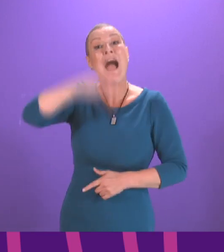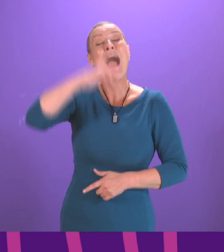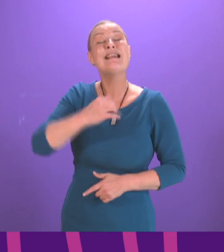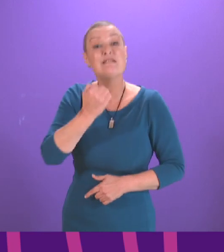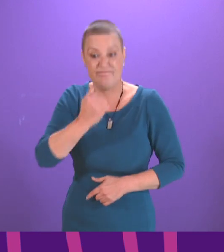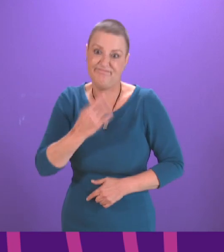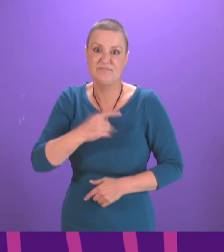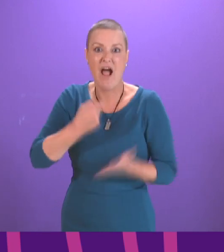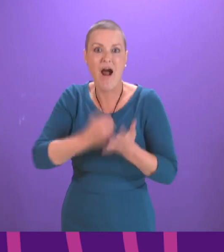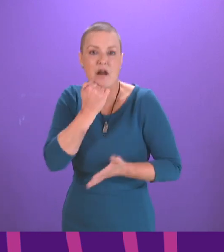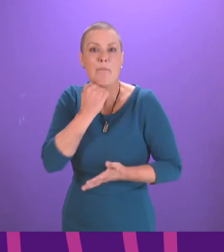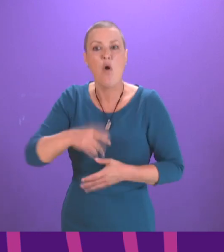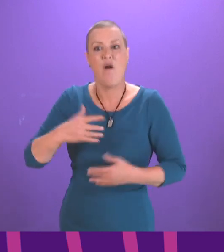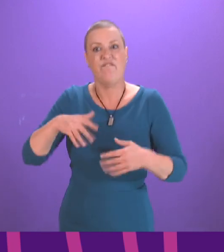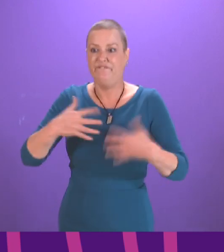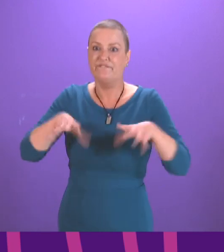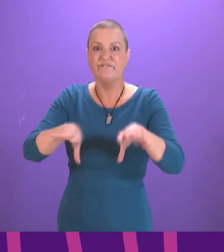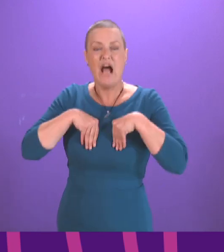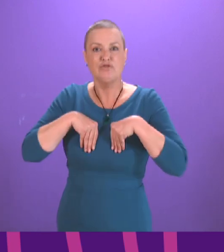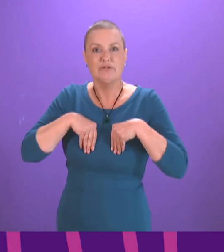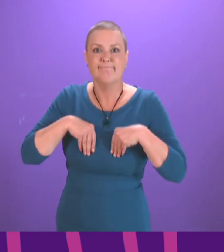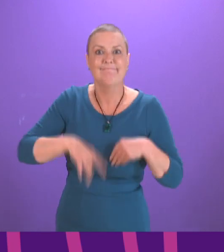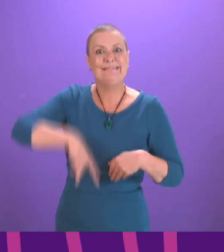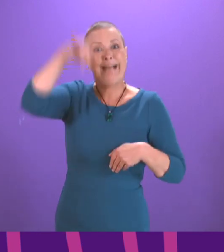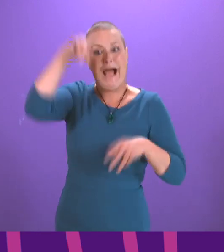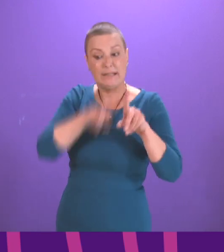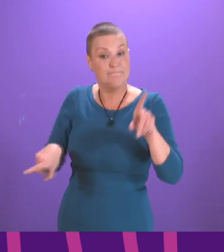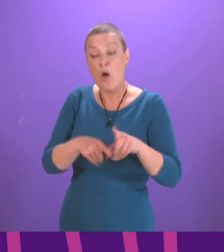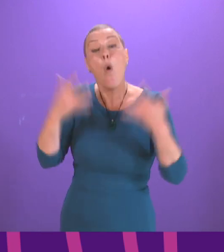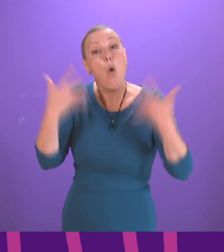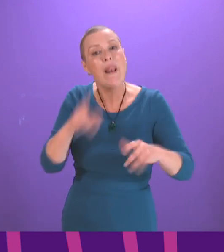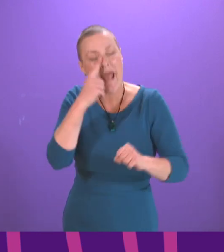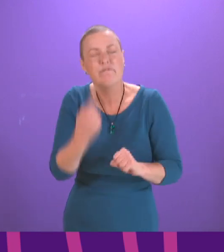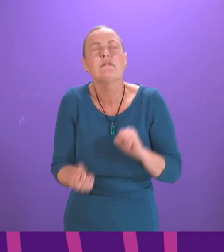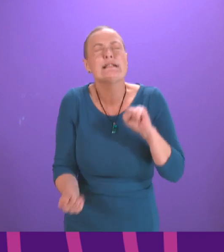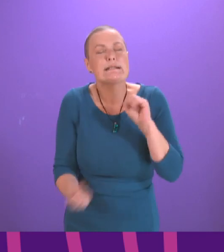Given that the police cannot check everyone’s journey, we must rely on public willingness